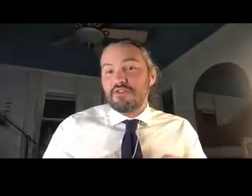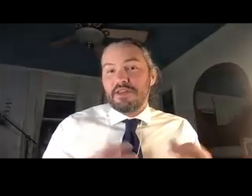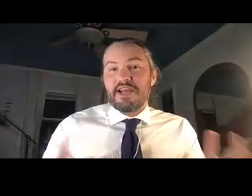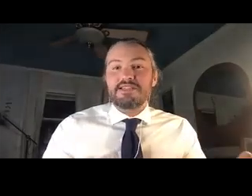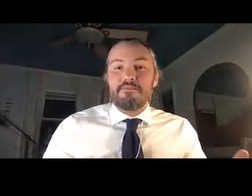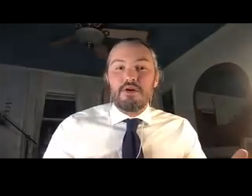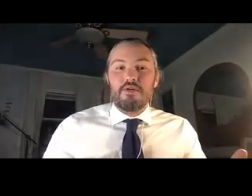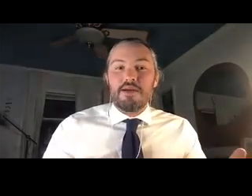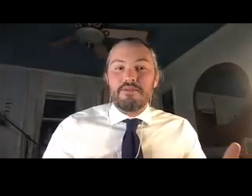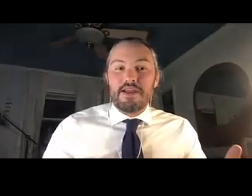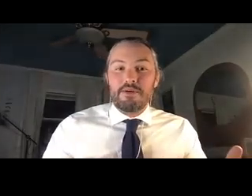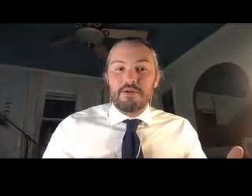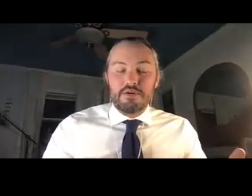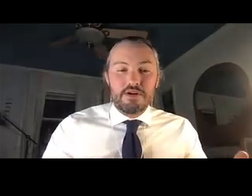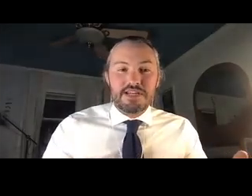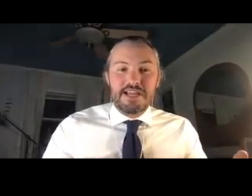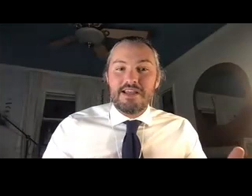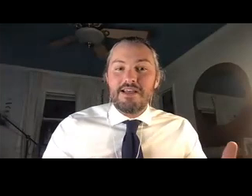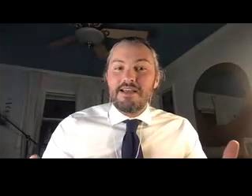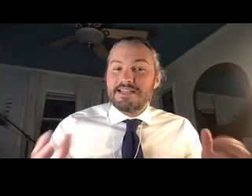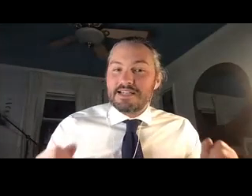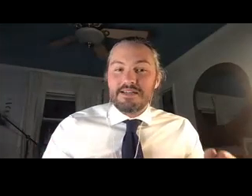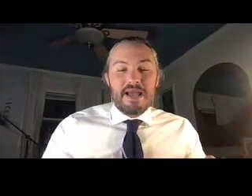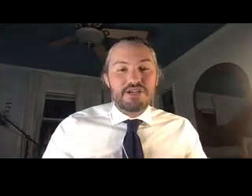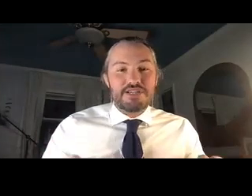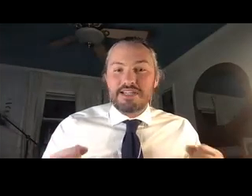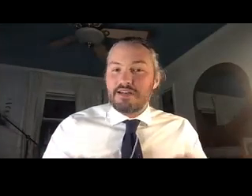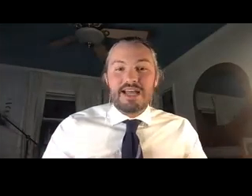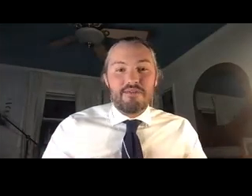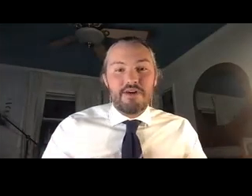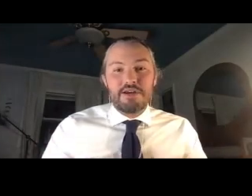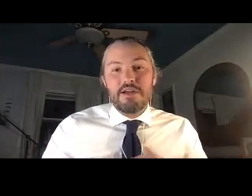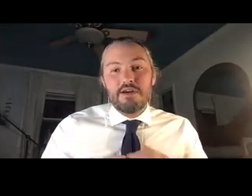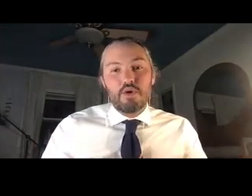and the Next Step Program at Vanderbilt University. He's got some passions. He loves having fun, working